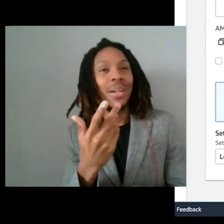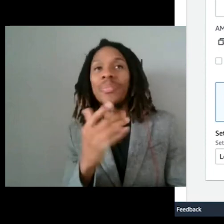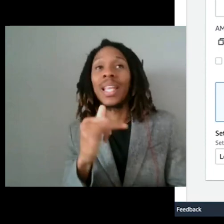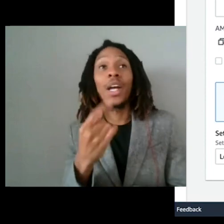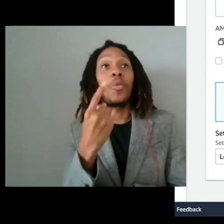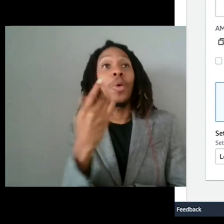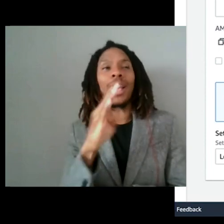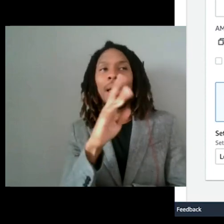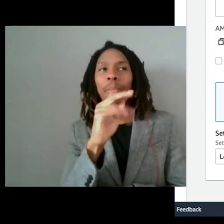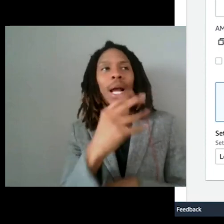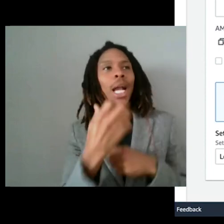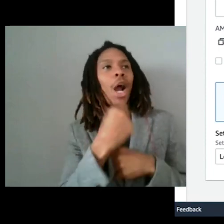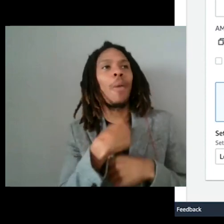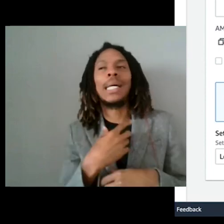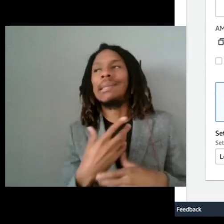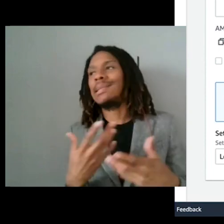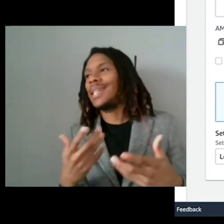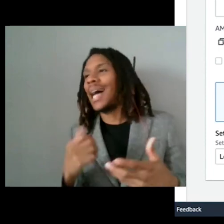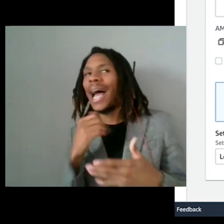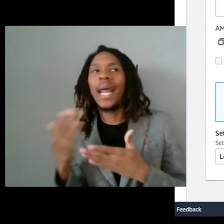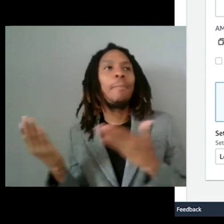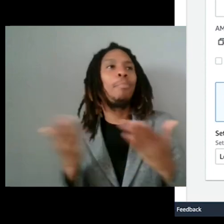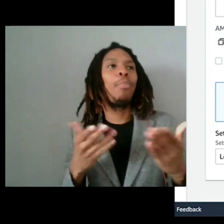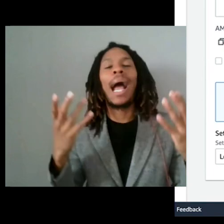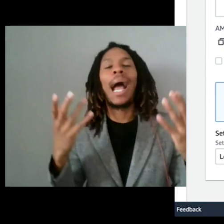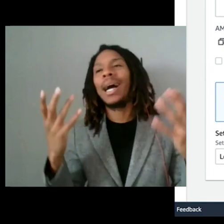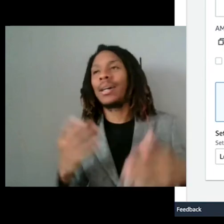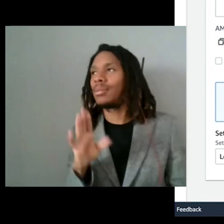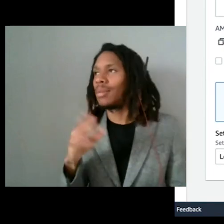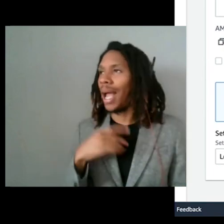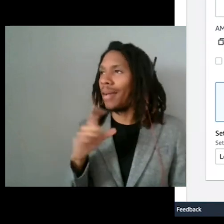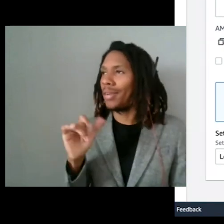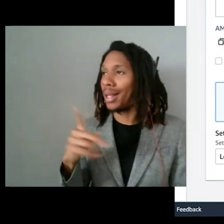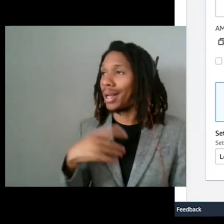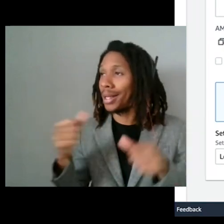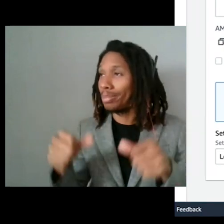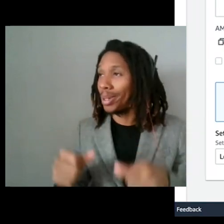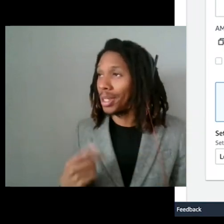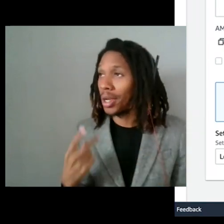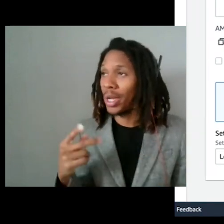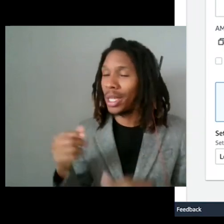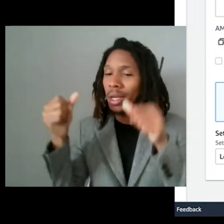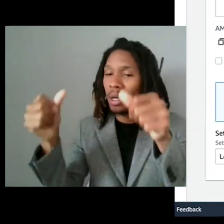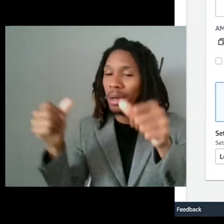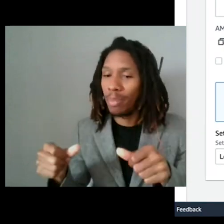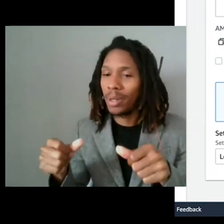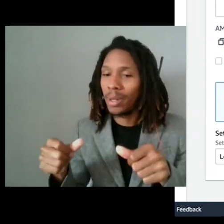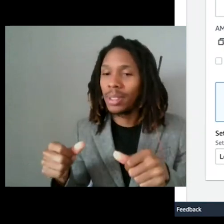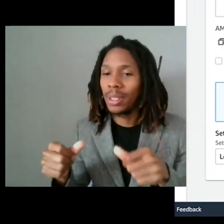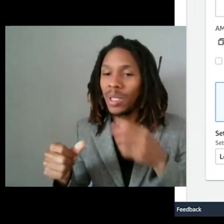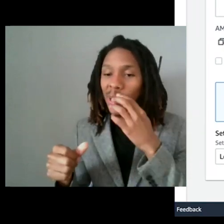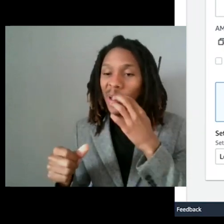I didn't bring the link handy. Oh, actually I had the link. I can post it or we can post it in chat for our customers.